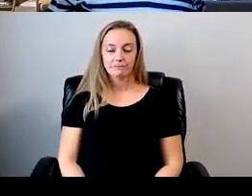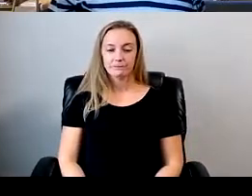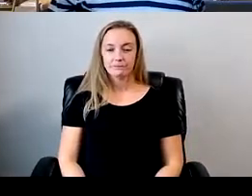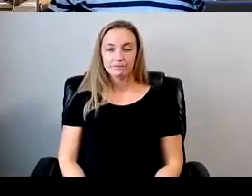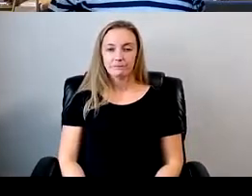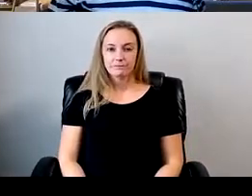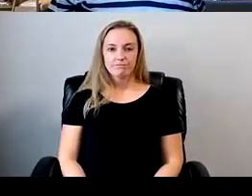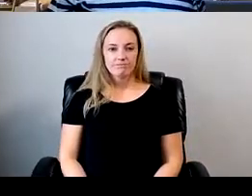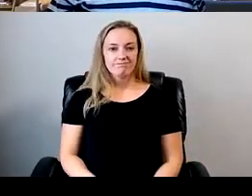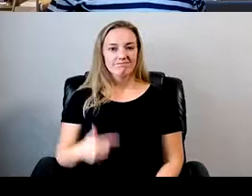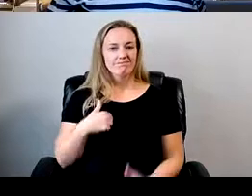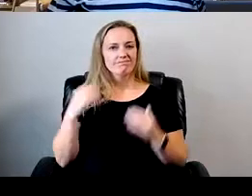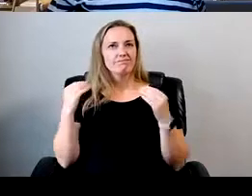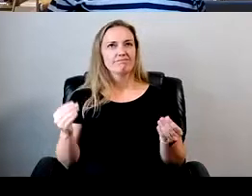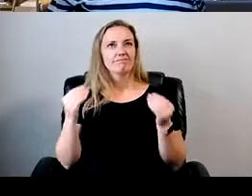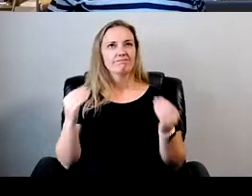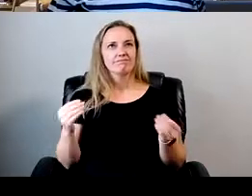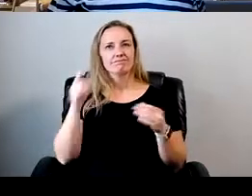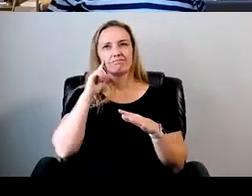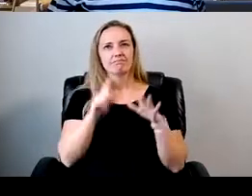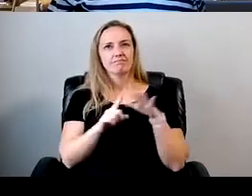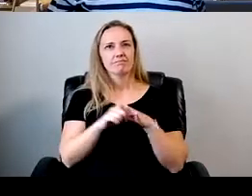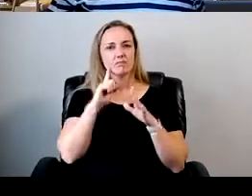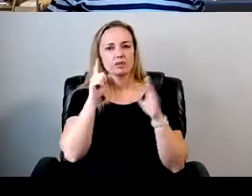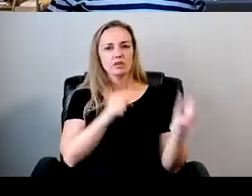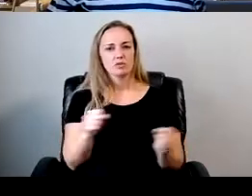I don't have anything specifically that comes to mind for a strategy. Do any of y'all or Kristen?